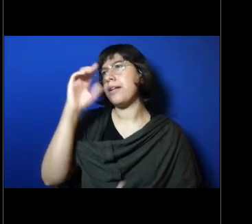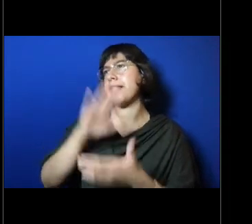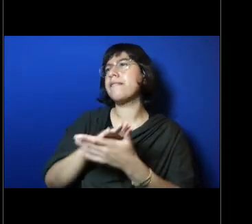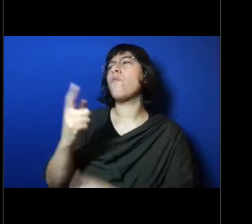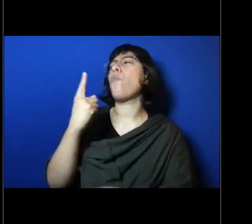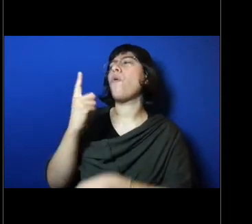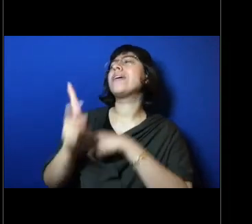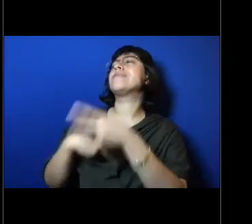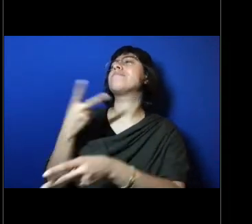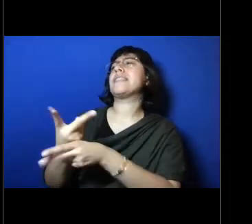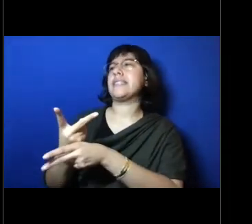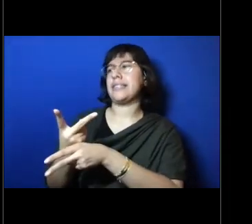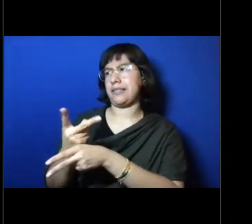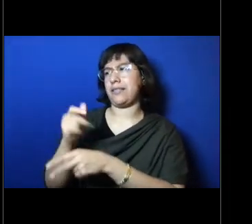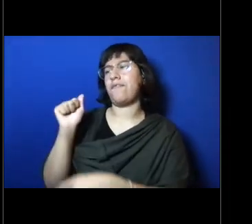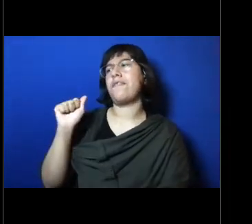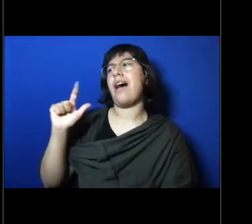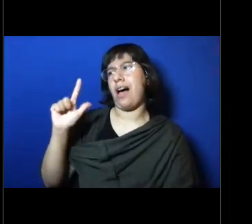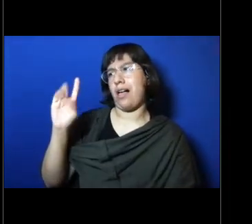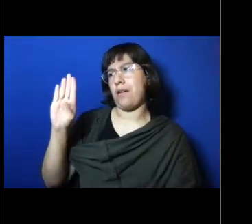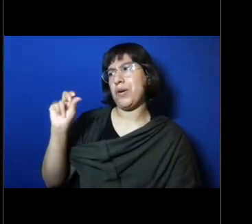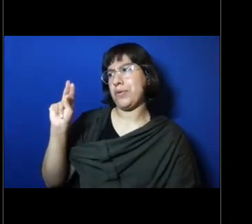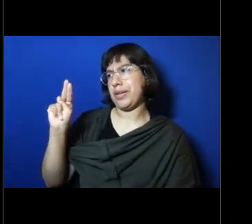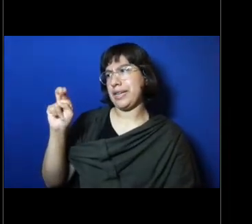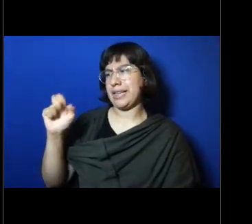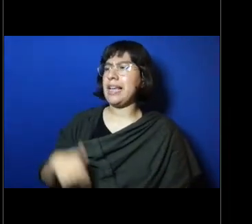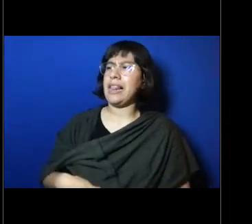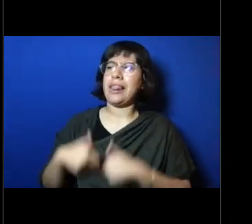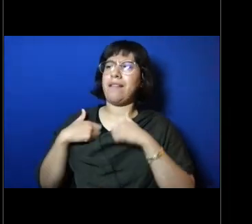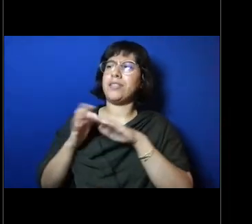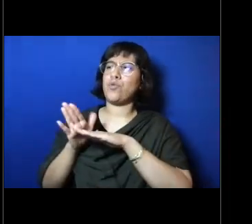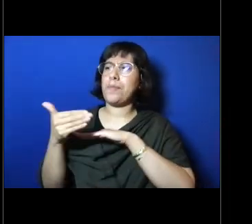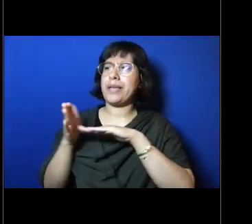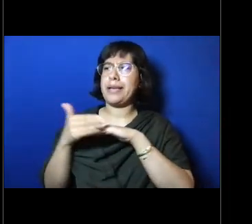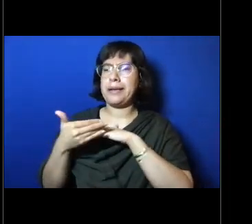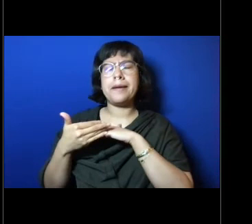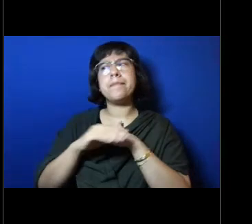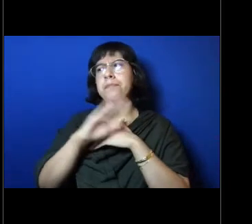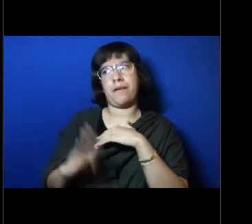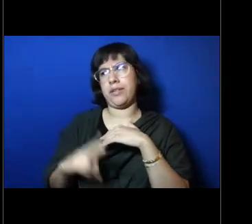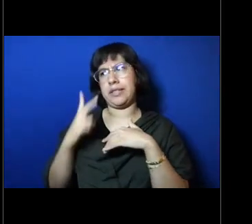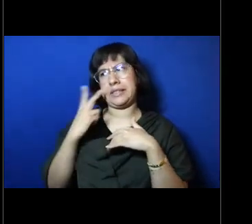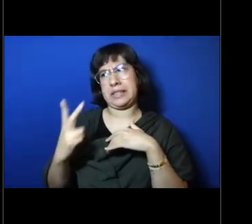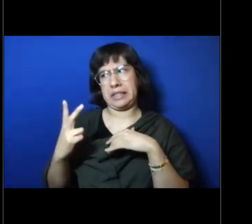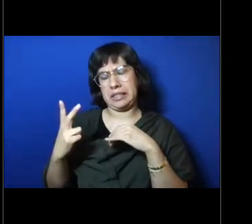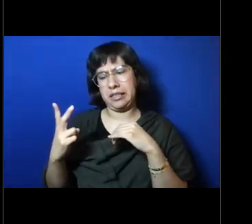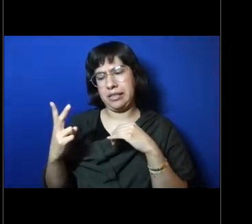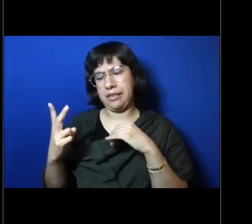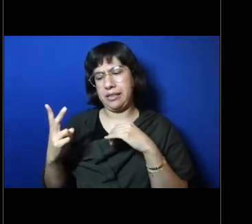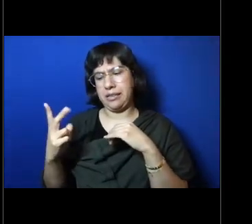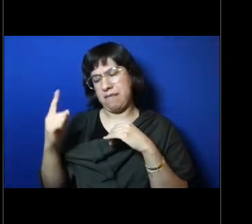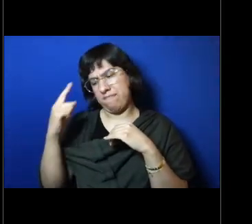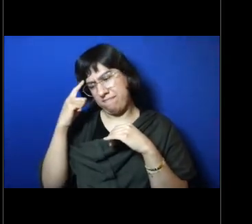that lives in the Caribbean. I've never seen one. I think they live in very deep water.